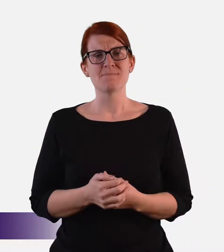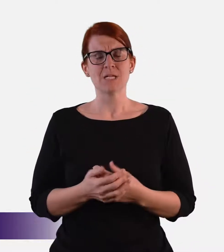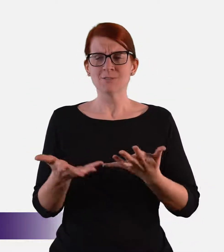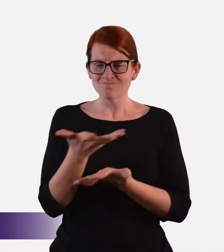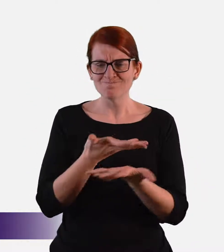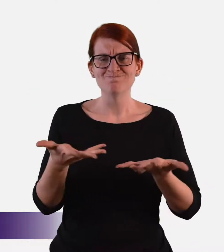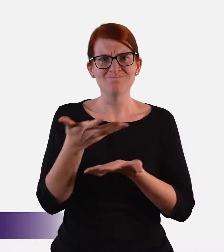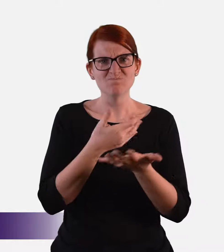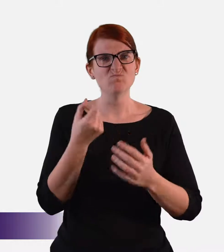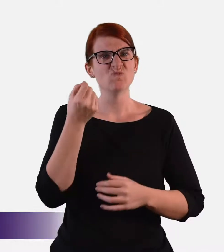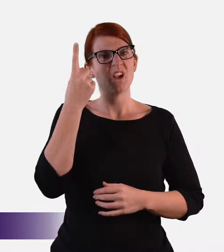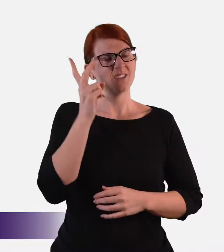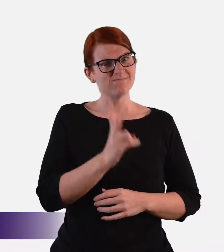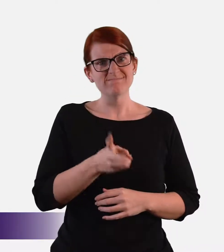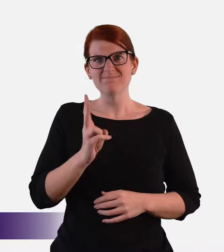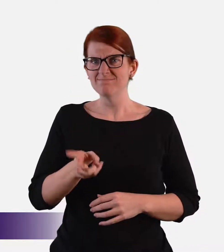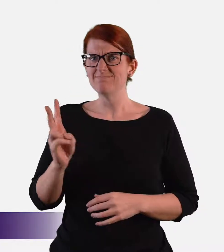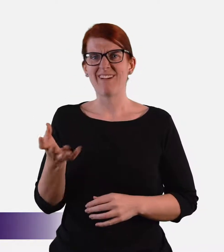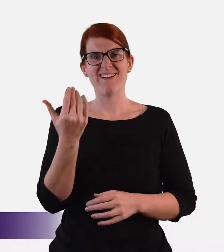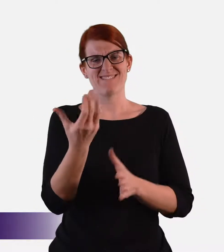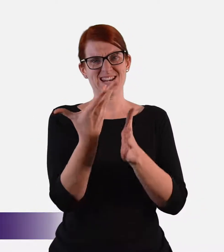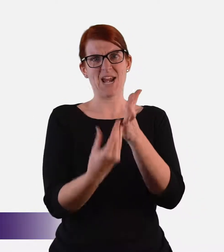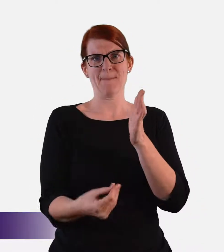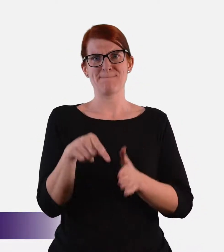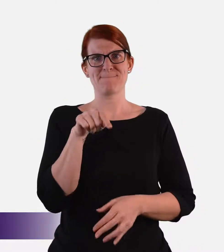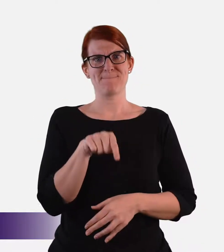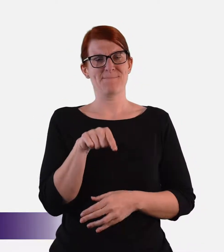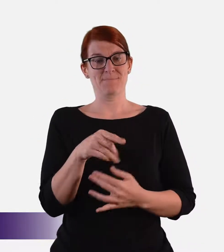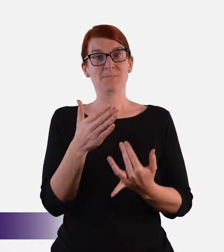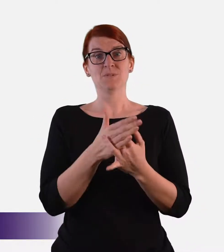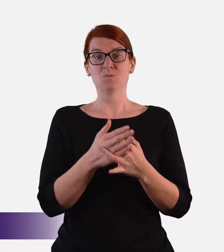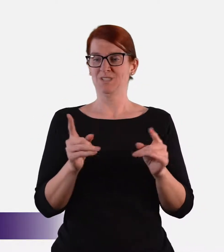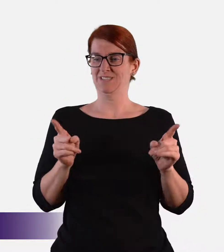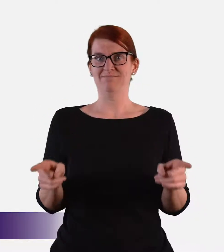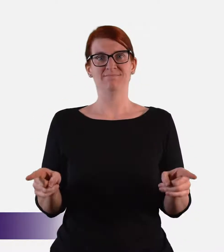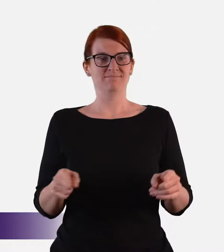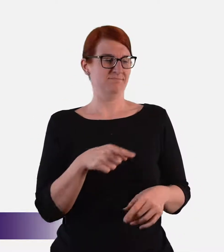Being caught in the gap between various government -